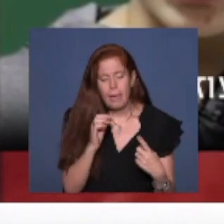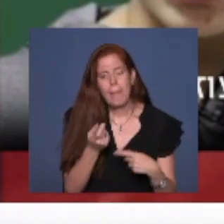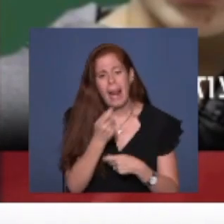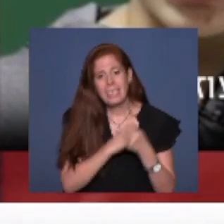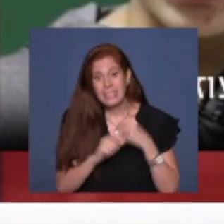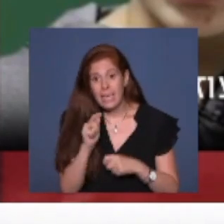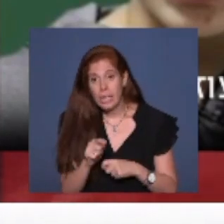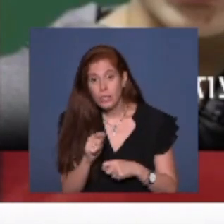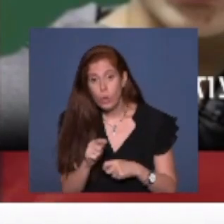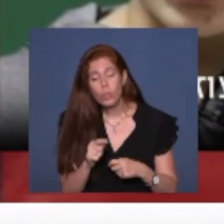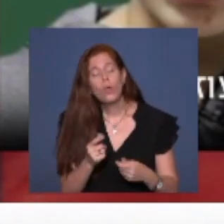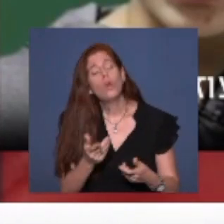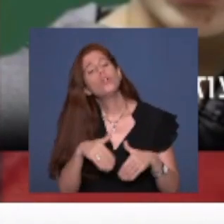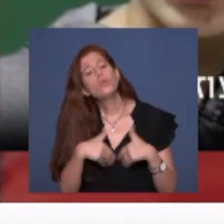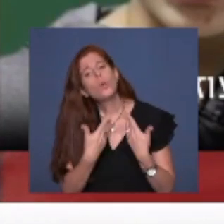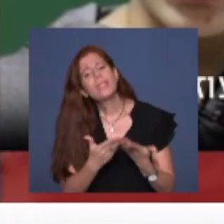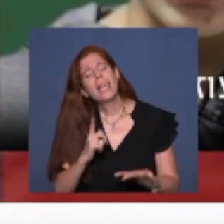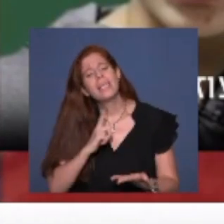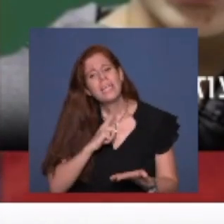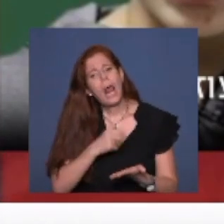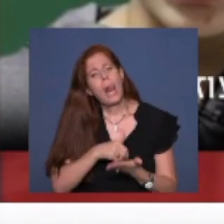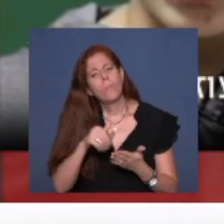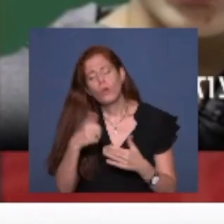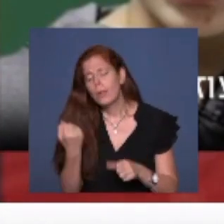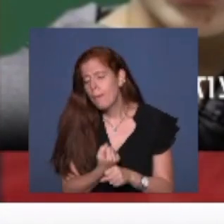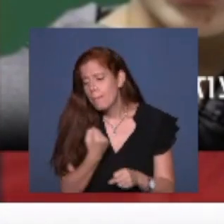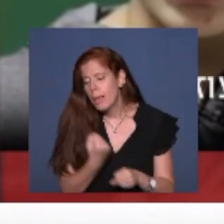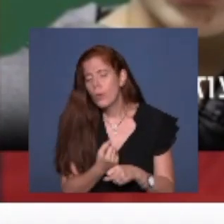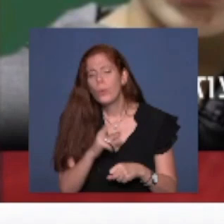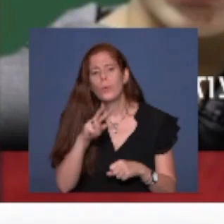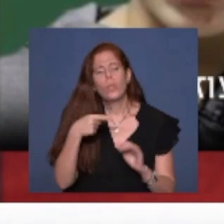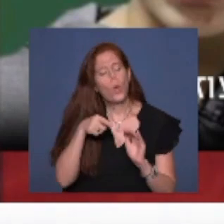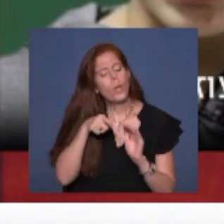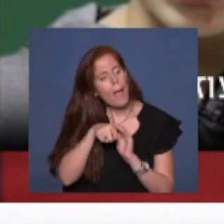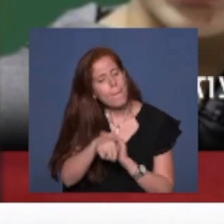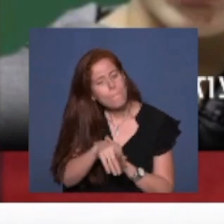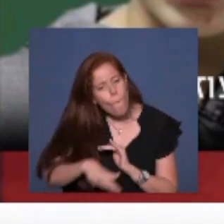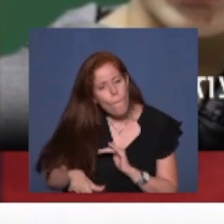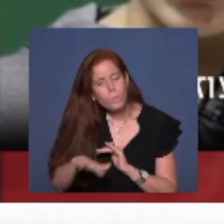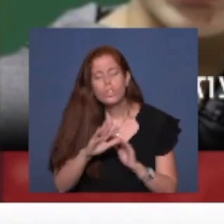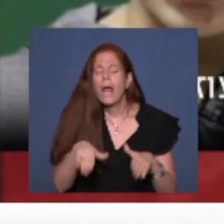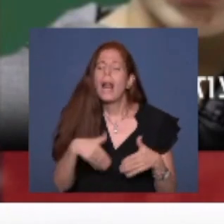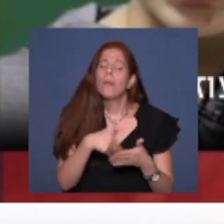to deeper into the ground, onward with the operation, and that's why even if in a week or two weeks